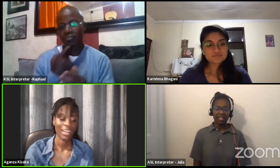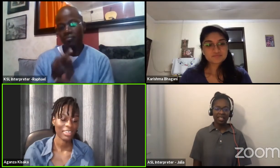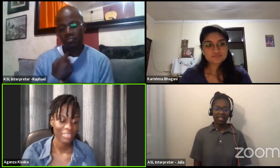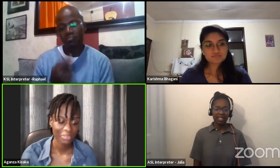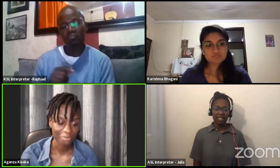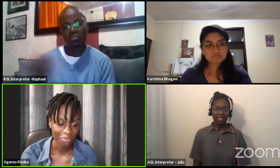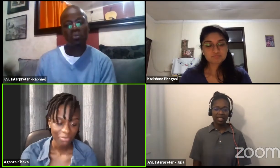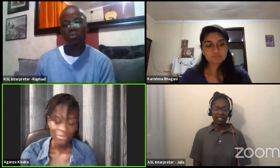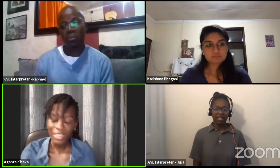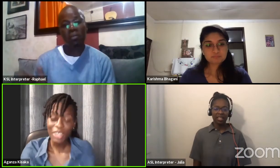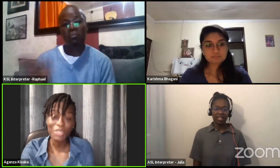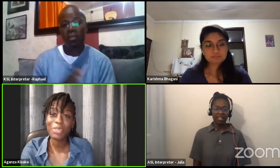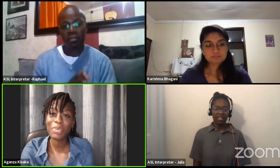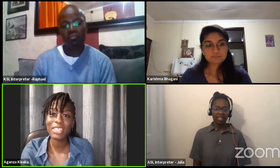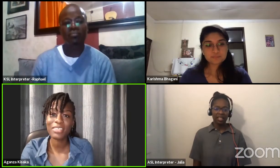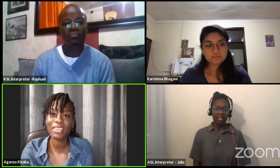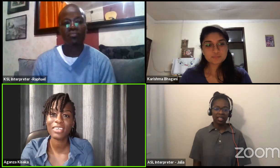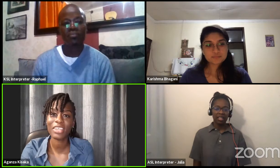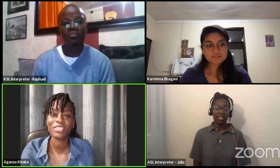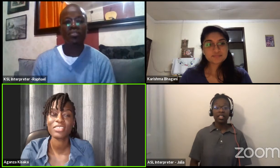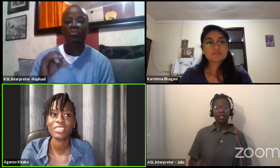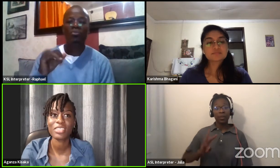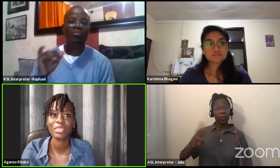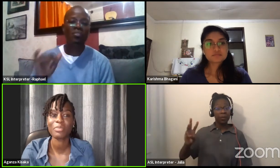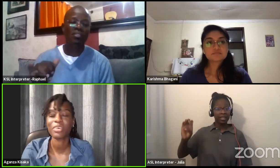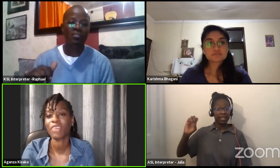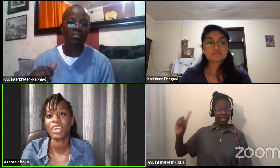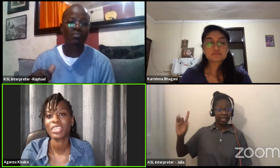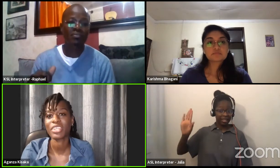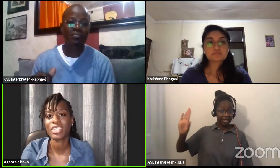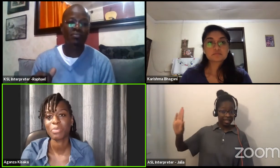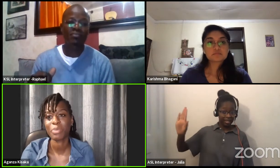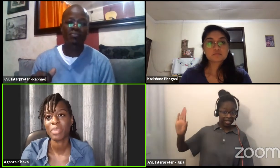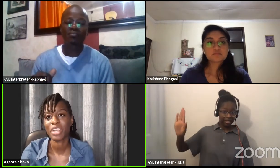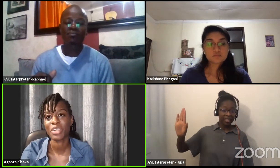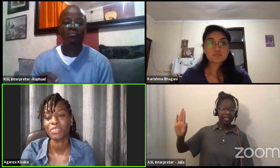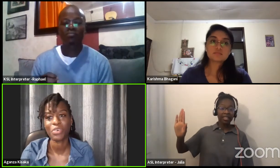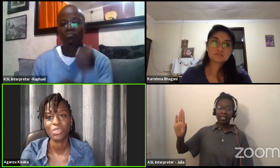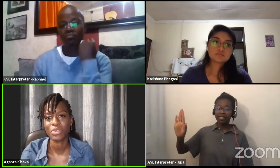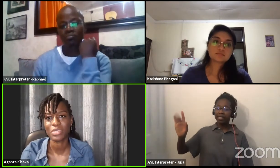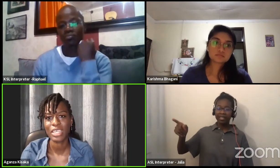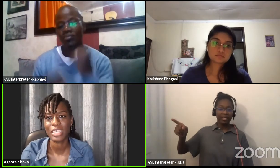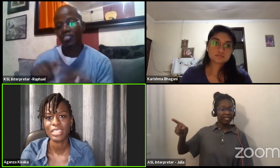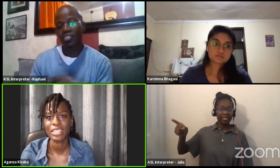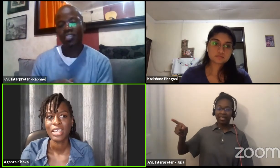And so the Western education system of art doesn't prepare you for all those things.